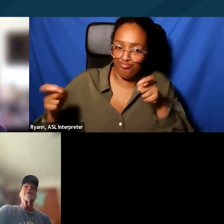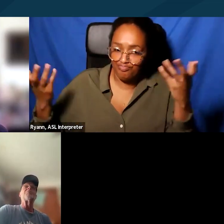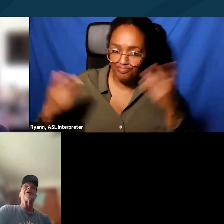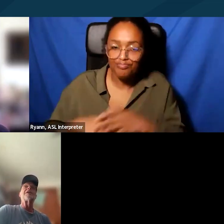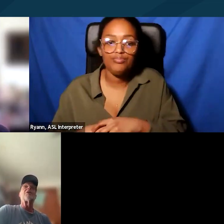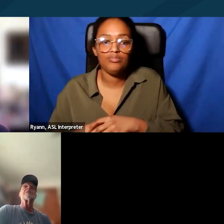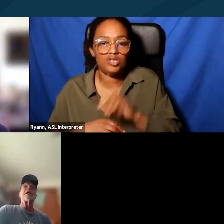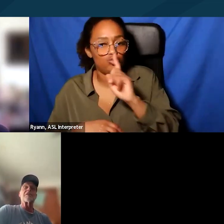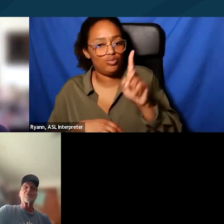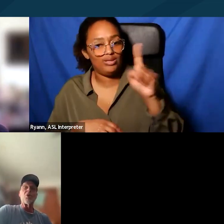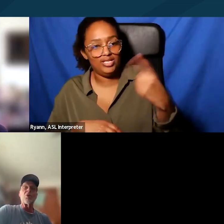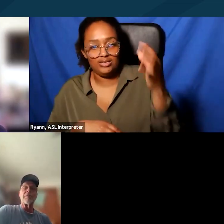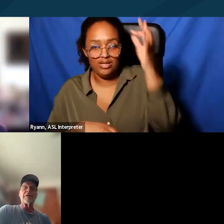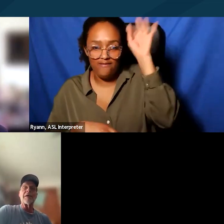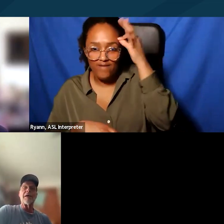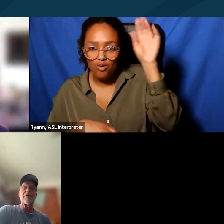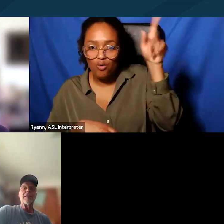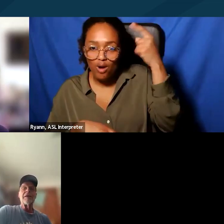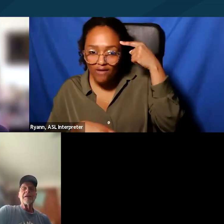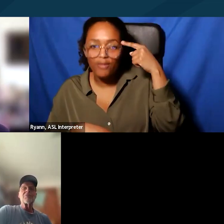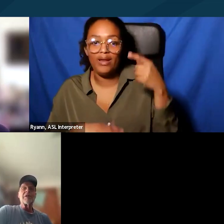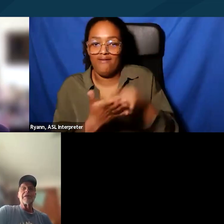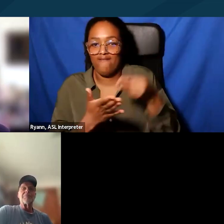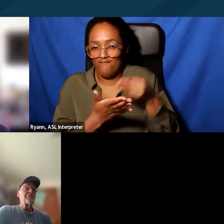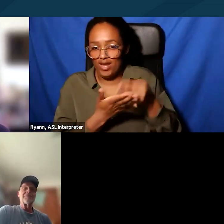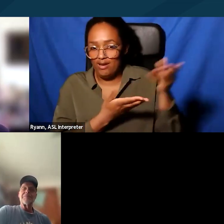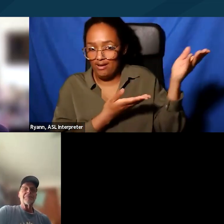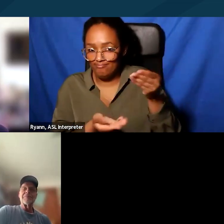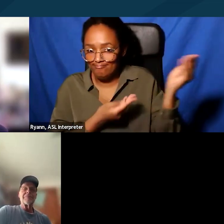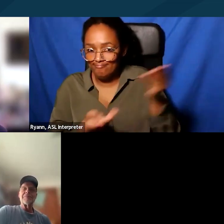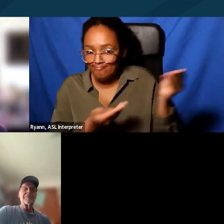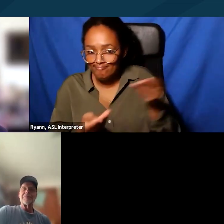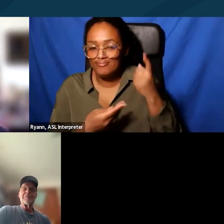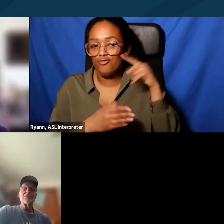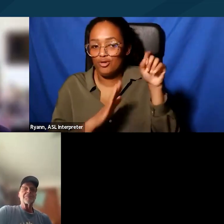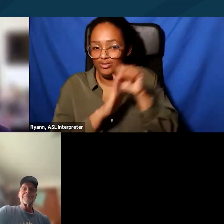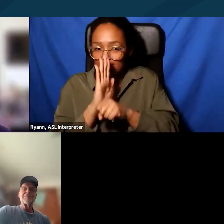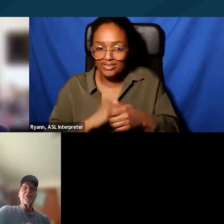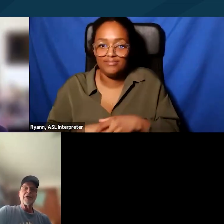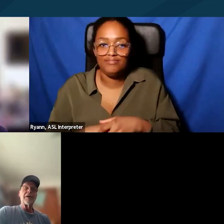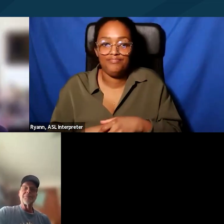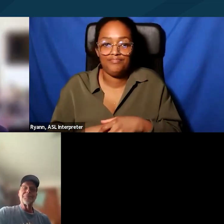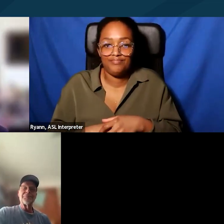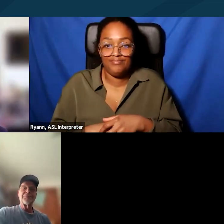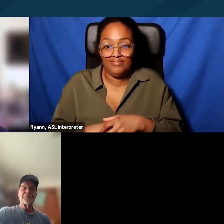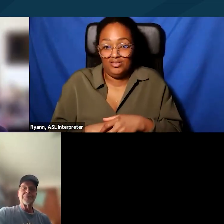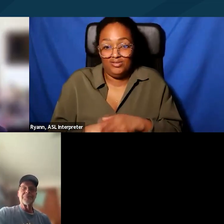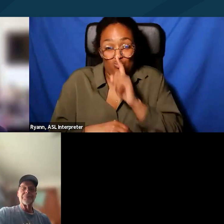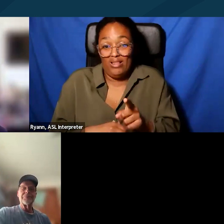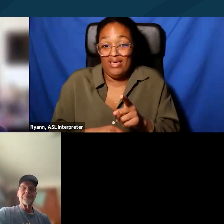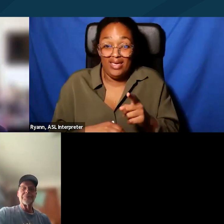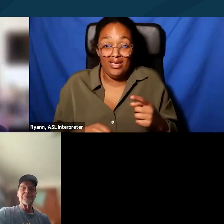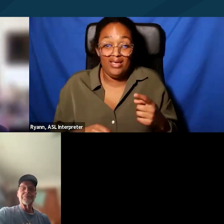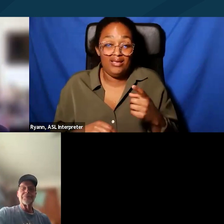like, impeding on states' control over Medicaid, it's really just not there.